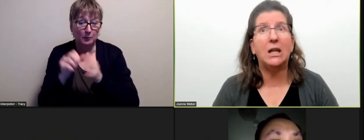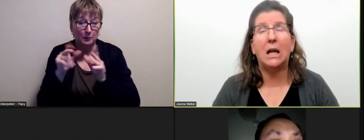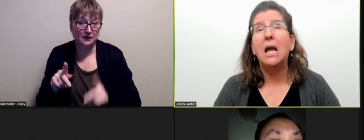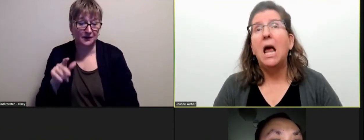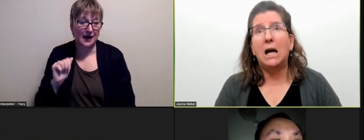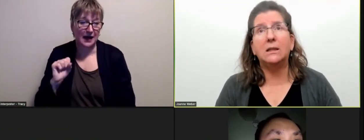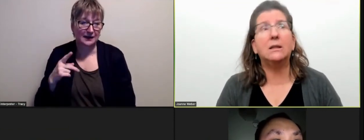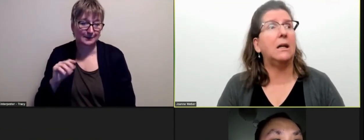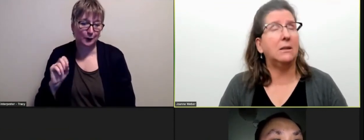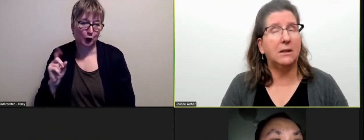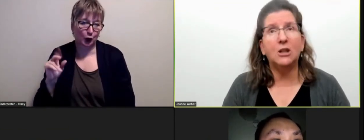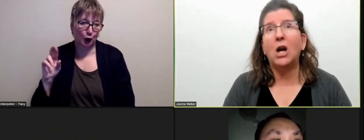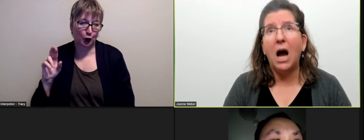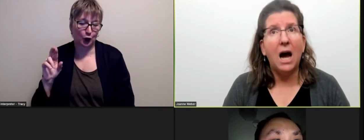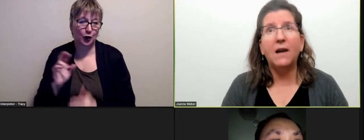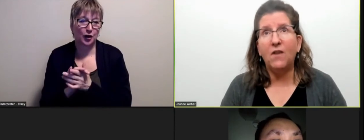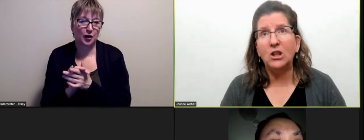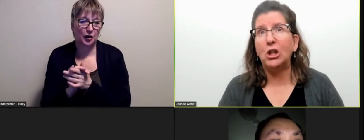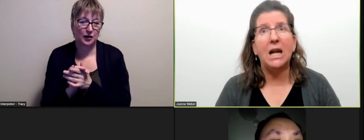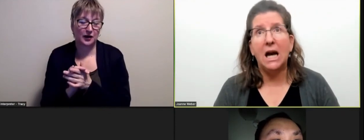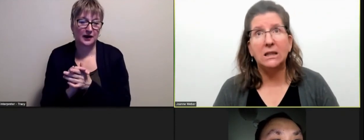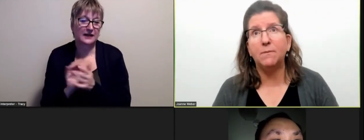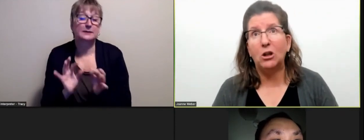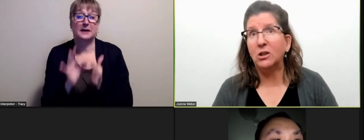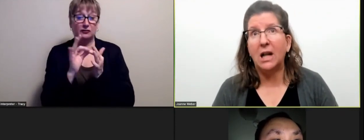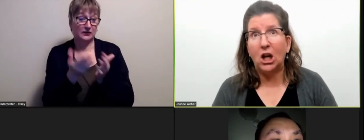especially such a high function Asperger's like you.